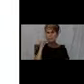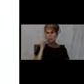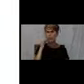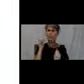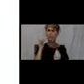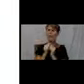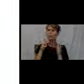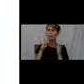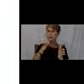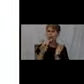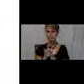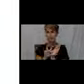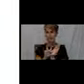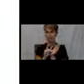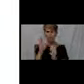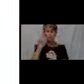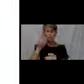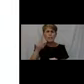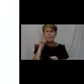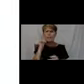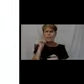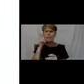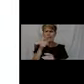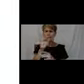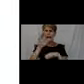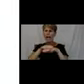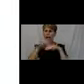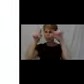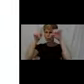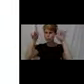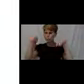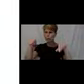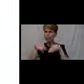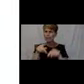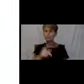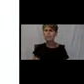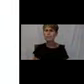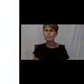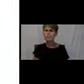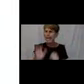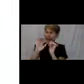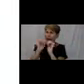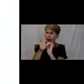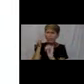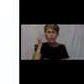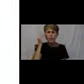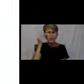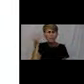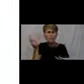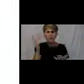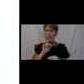So you should see that coming up on your screen. How familiar are you with street medicine.